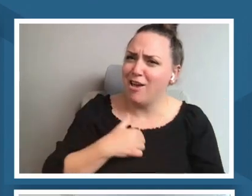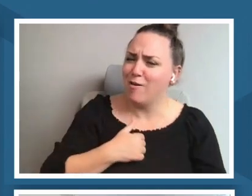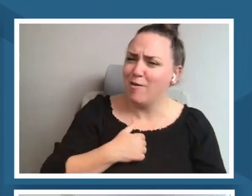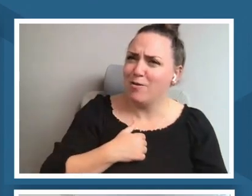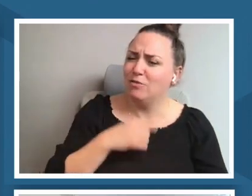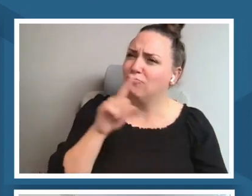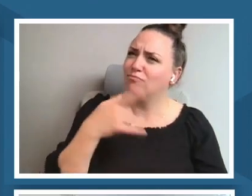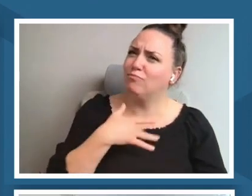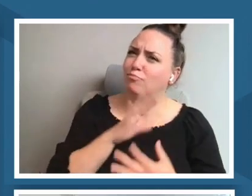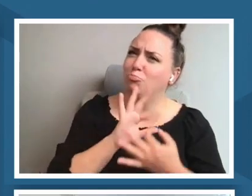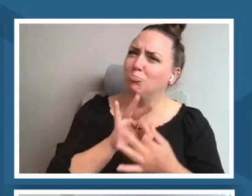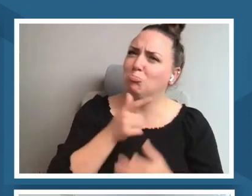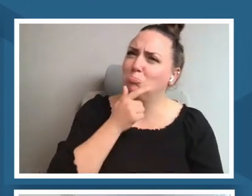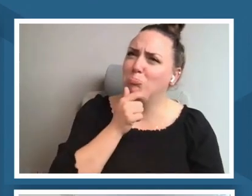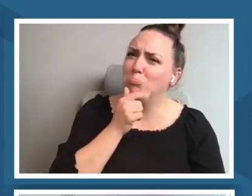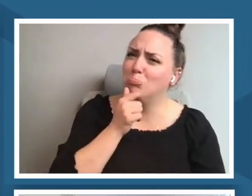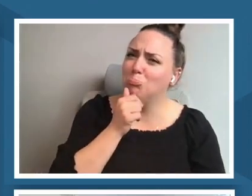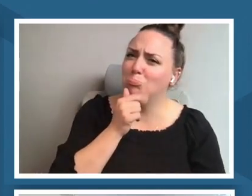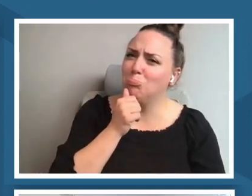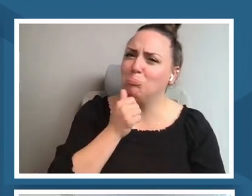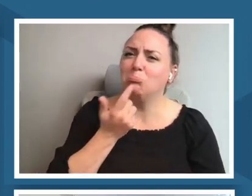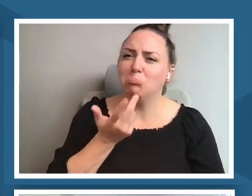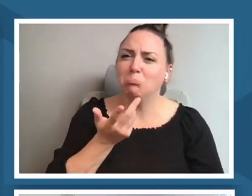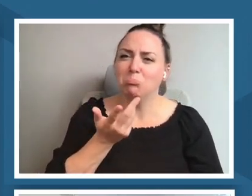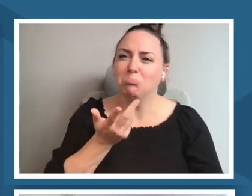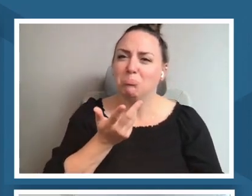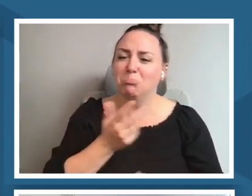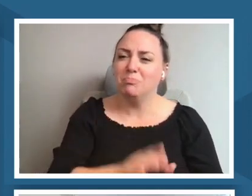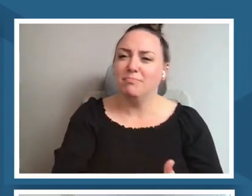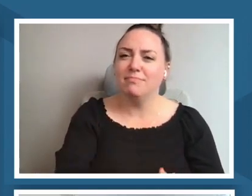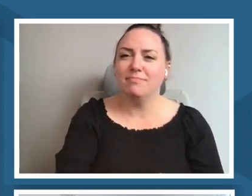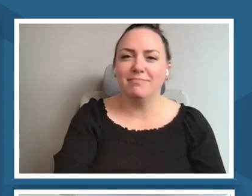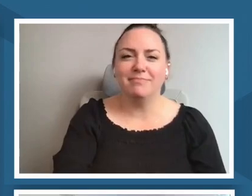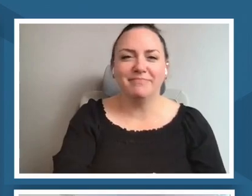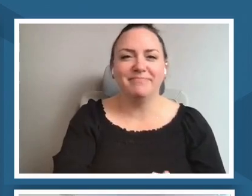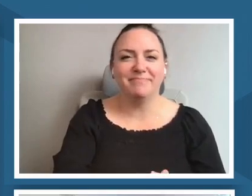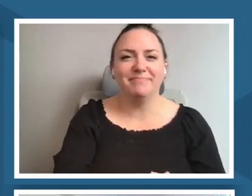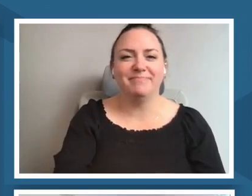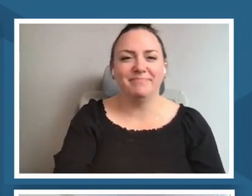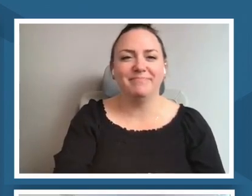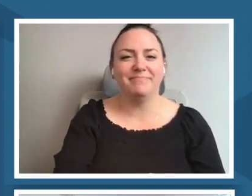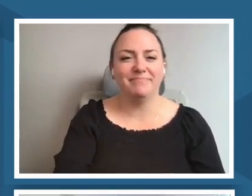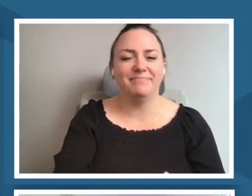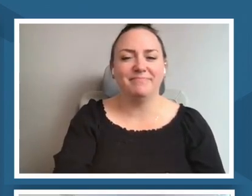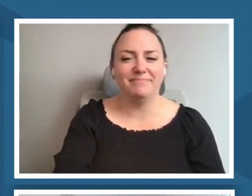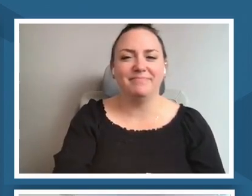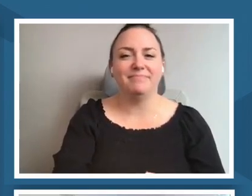of took that feeling of intimidation away yeah people